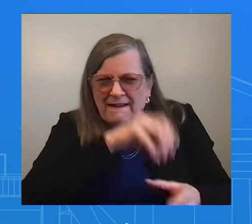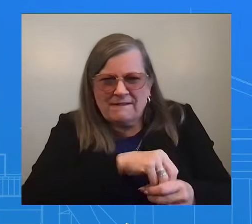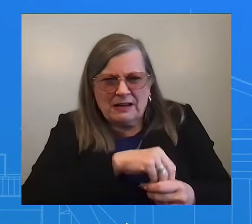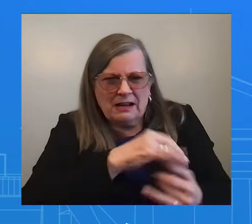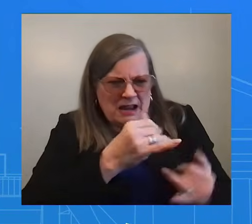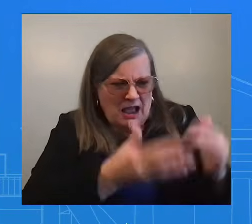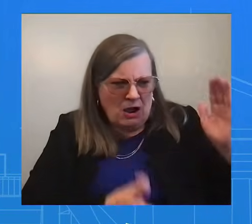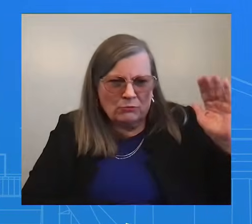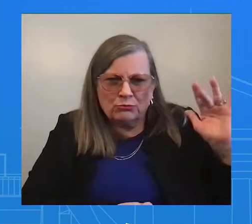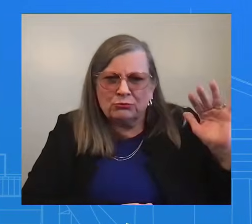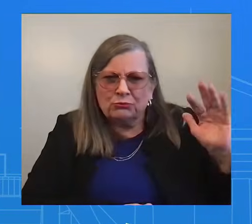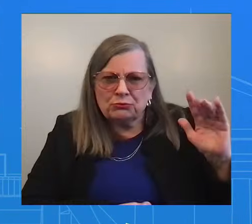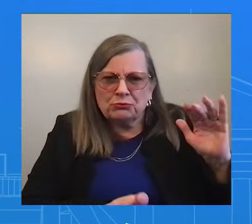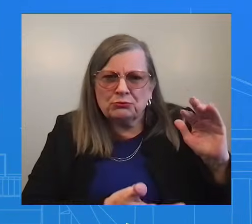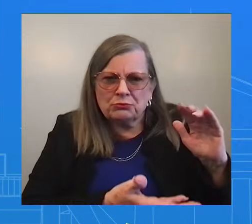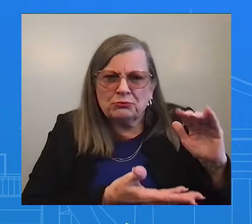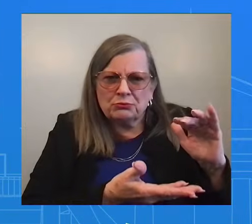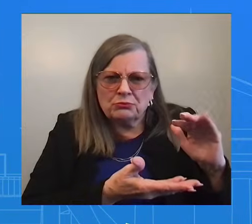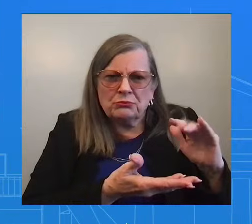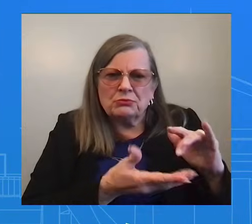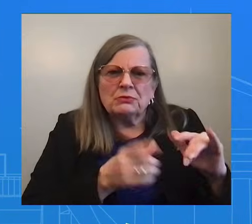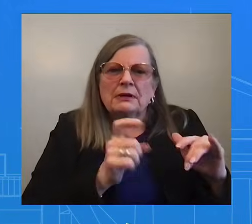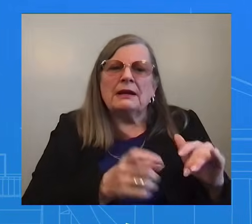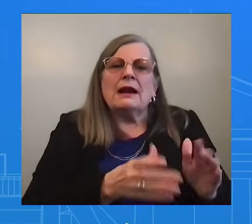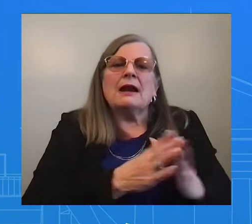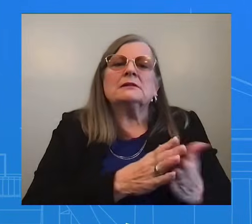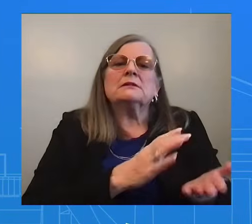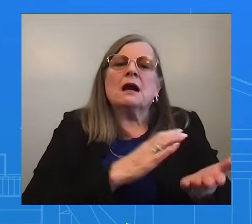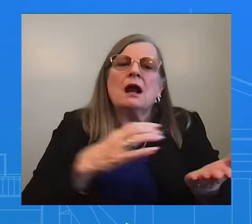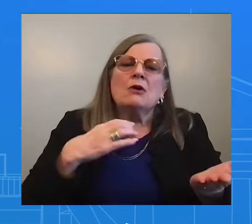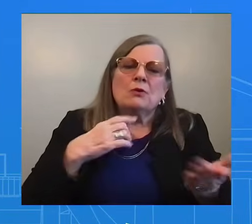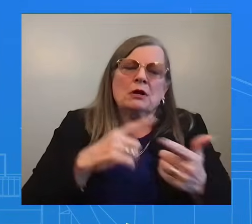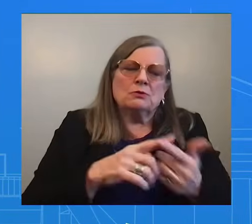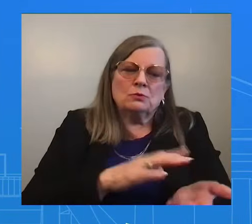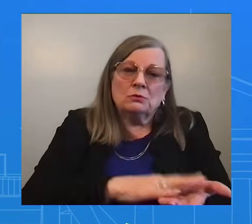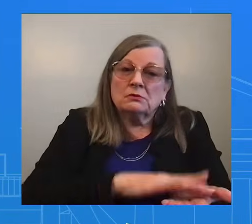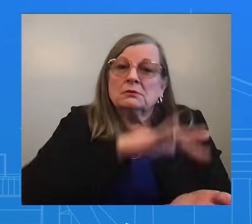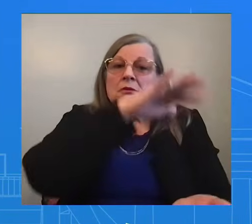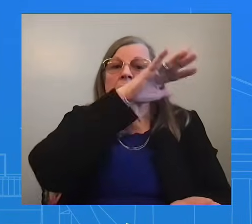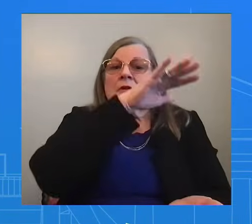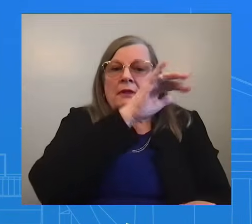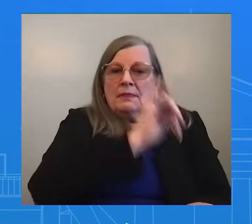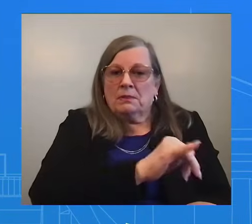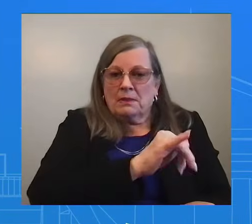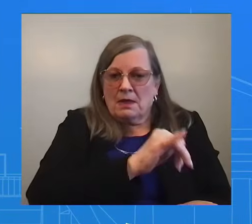and you've heard this from the Admiral, you've heard this from the National Security Advisor -- is we have kind of lessened -- like, made tho- --